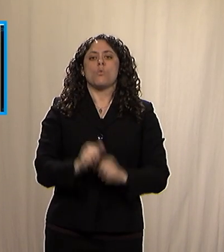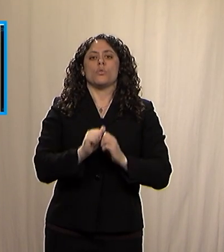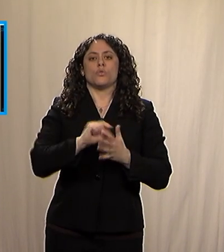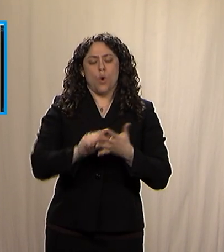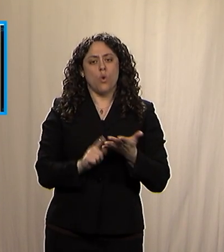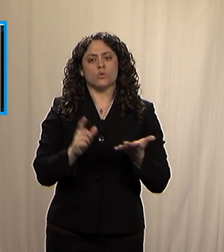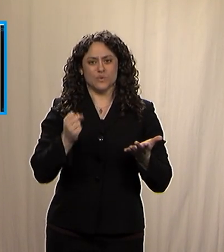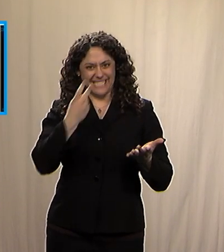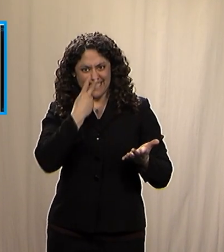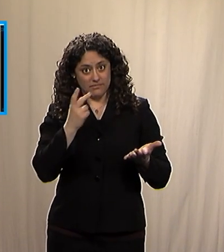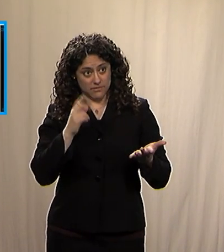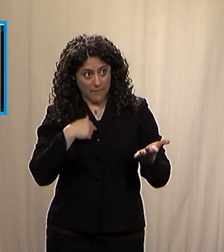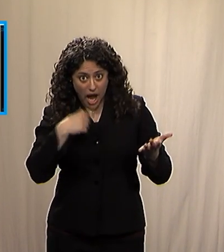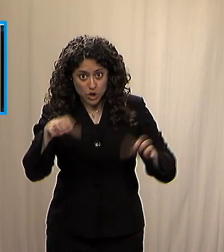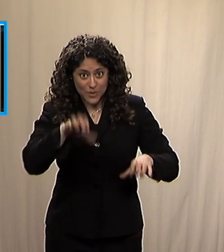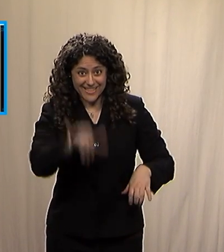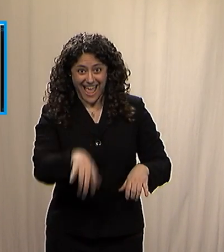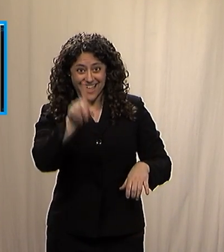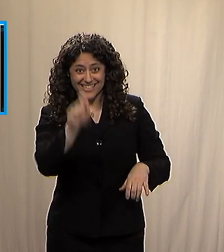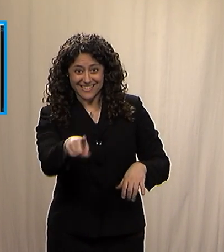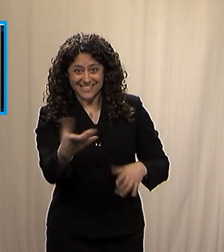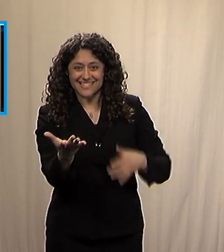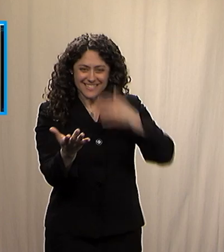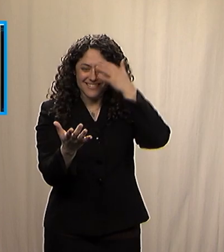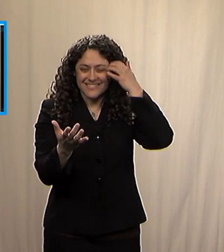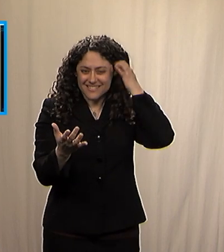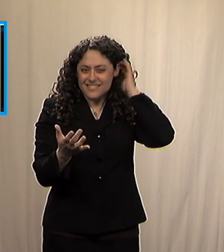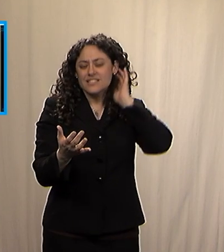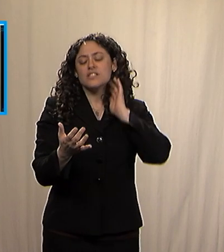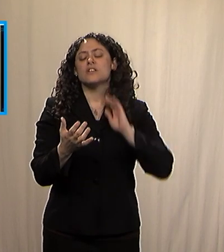that feels like it needs to be worked on and applied.